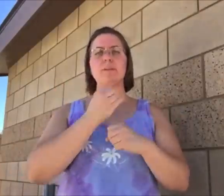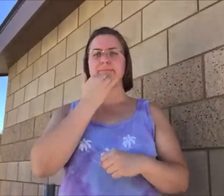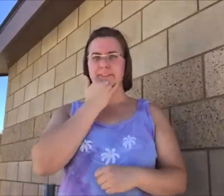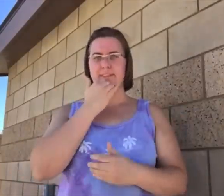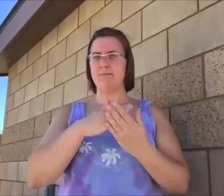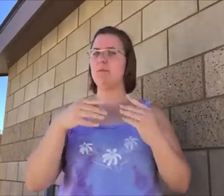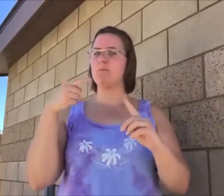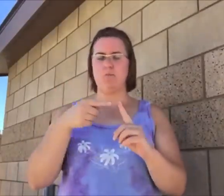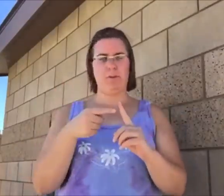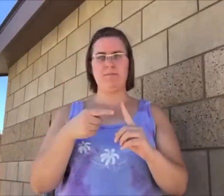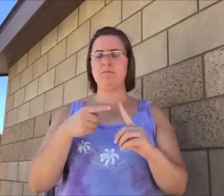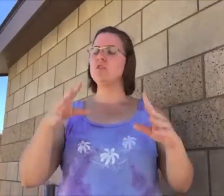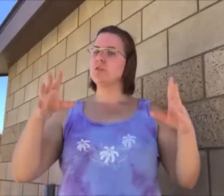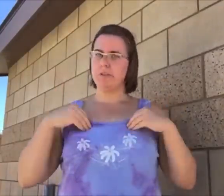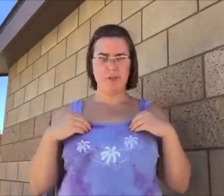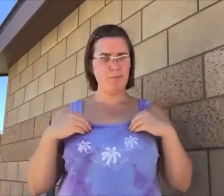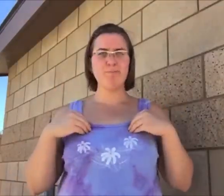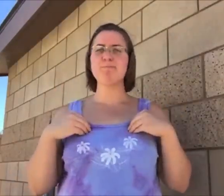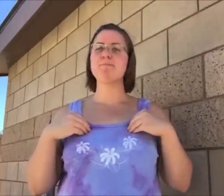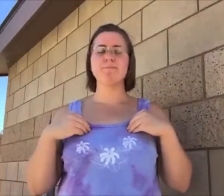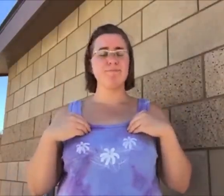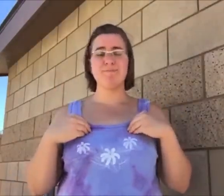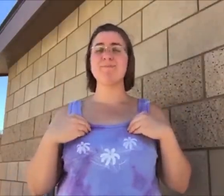in your interpretation at some point or another.